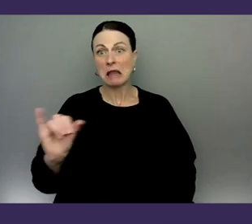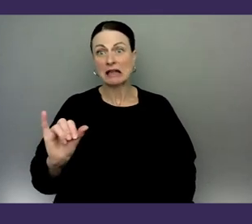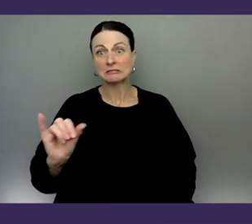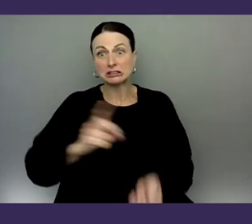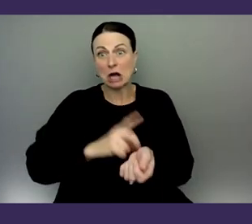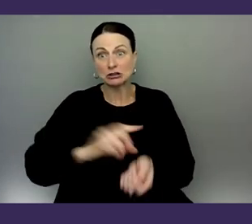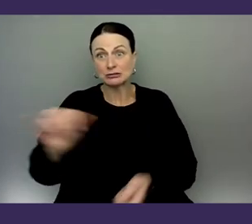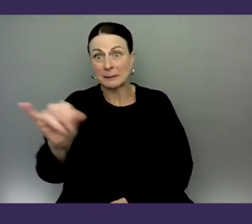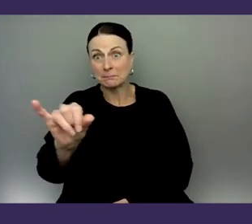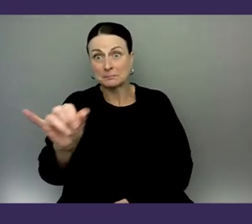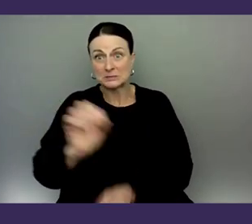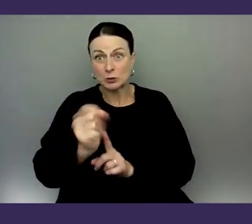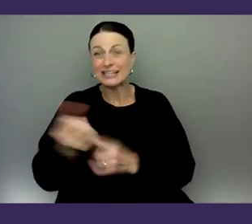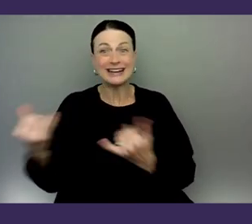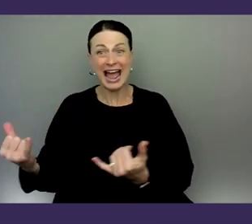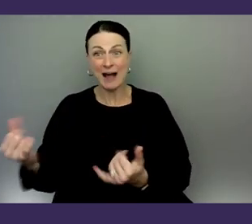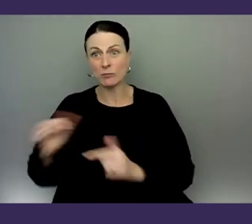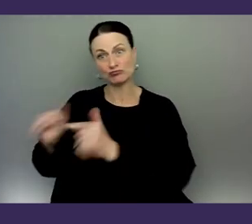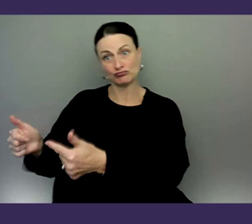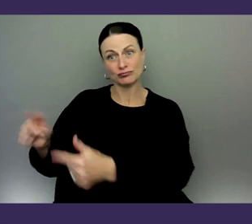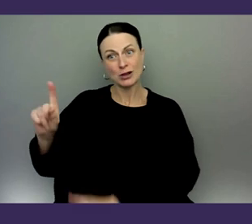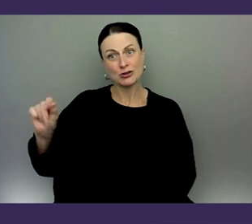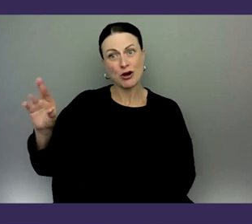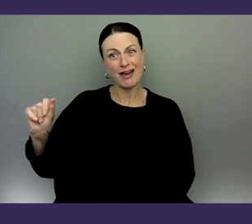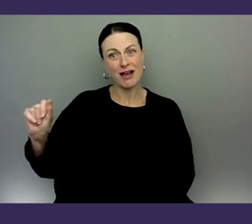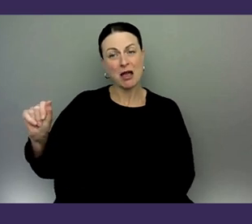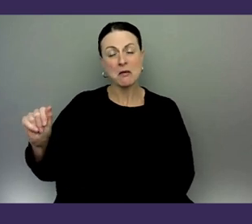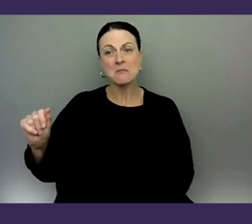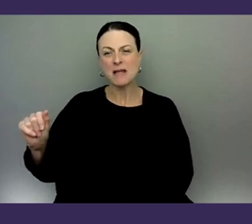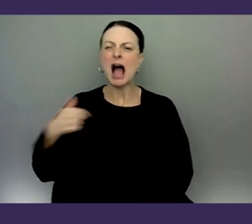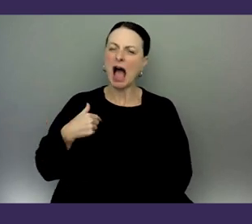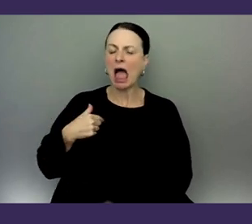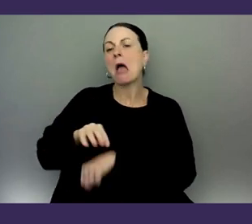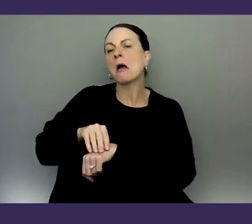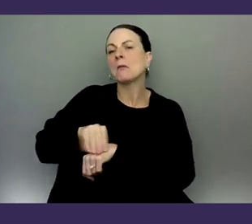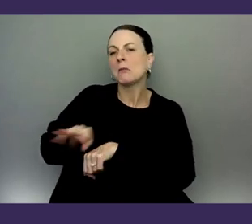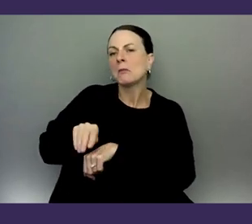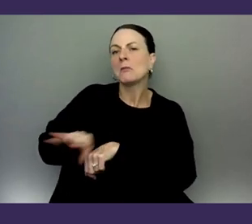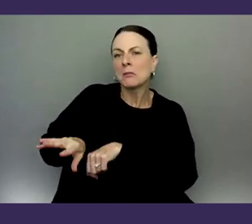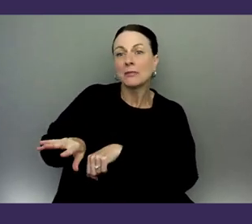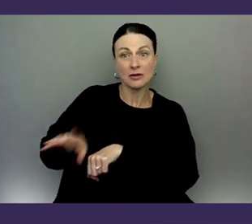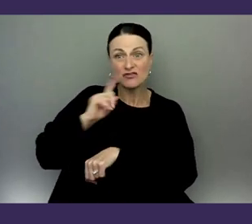Now, she's able to say, I kind of coach. When we go to primary doctor,